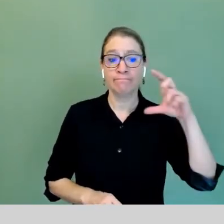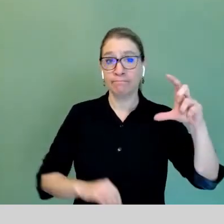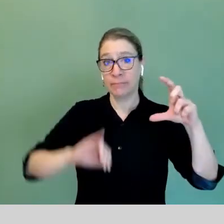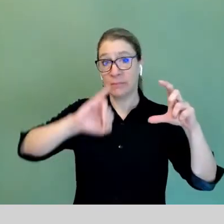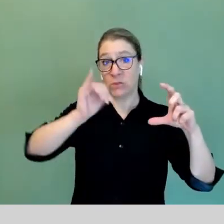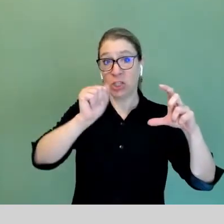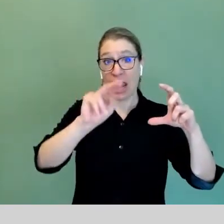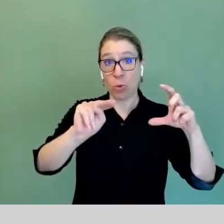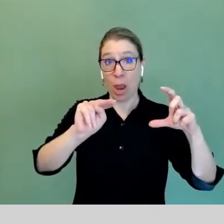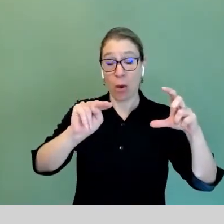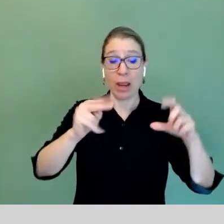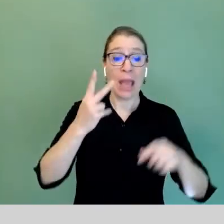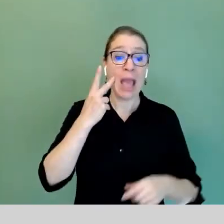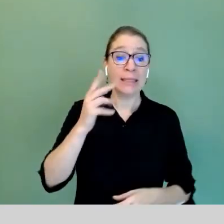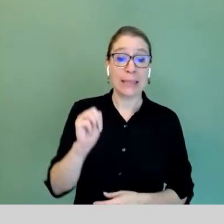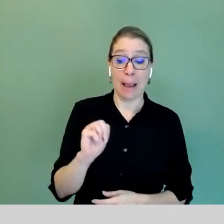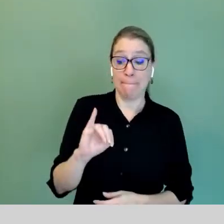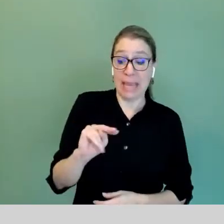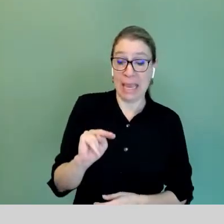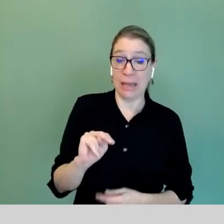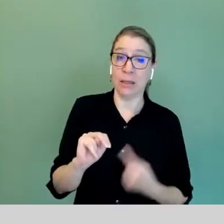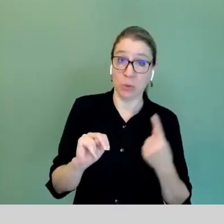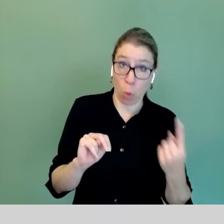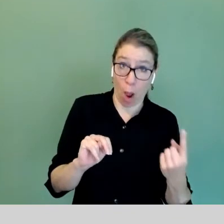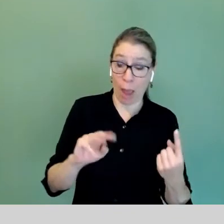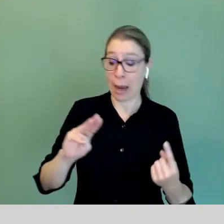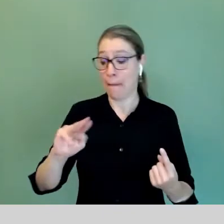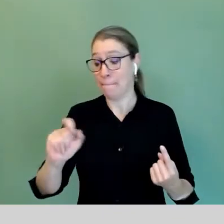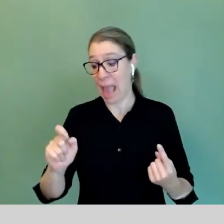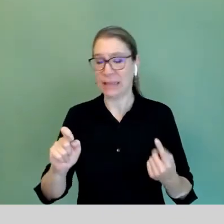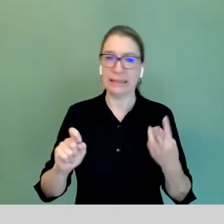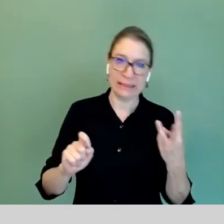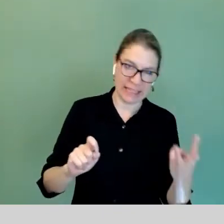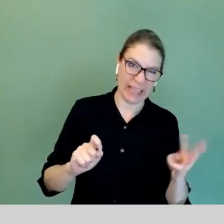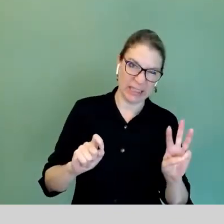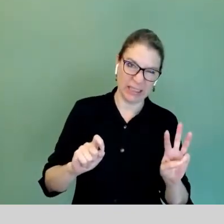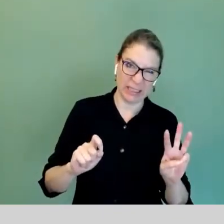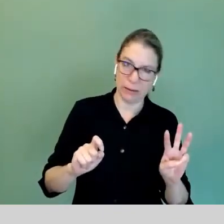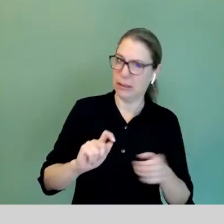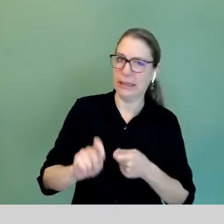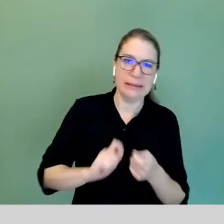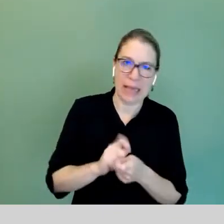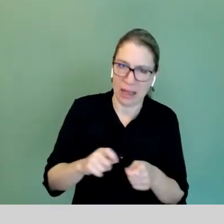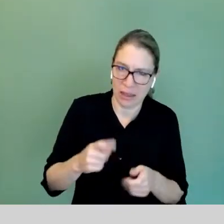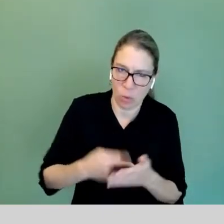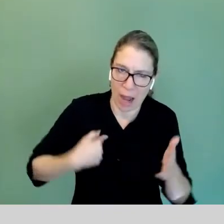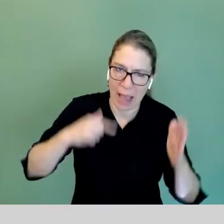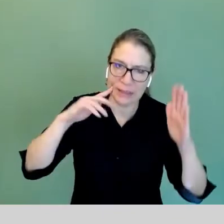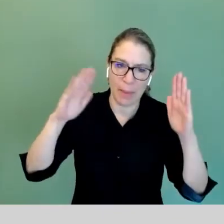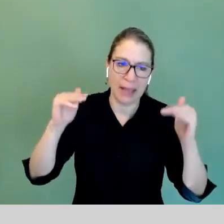as you can see the min in the passenger count column is one, the max is six. That's exactly what we expect.